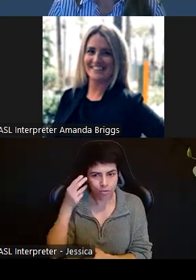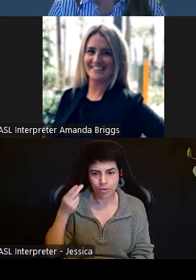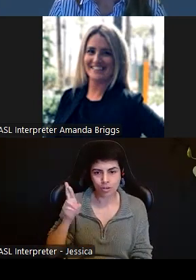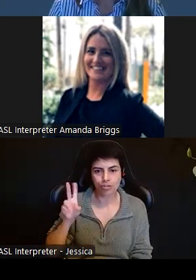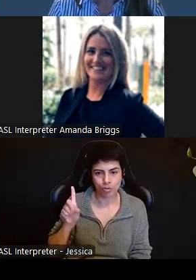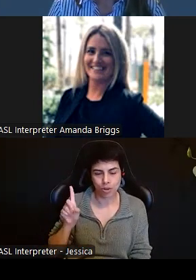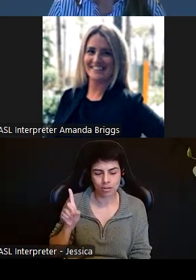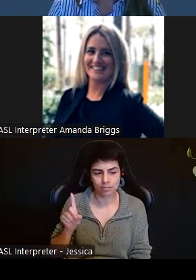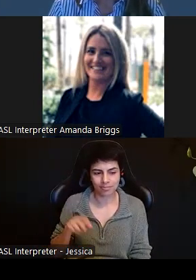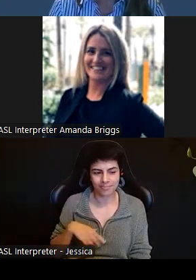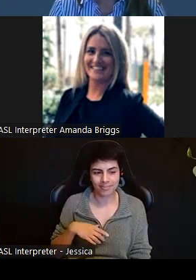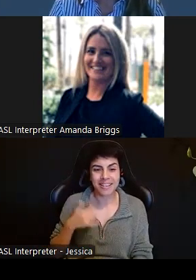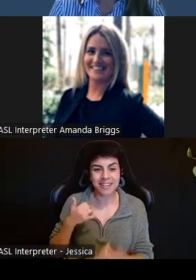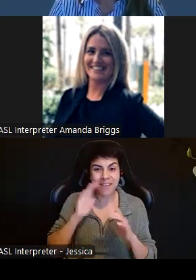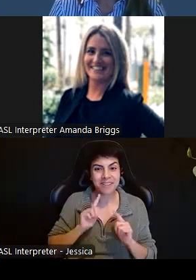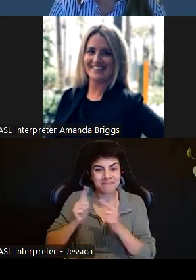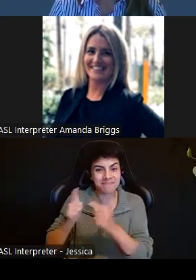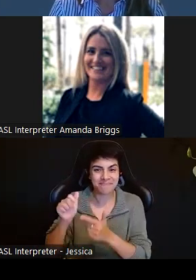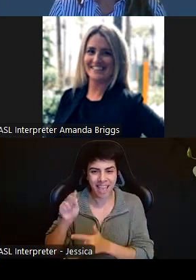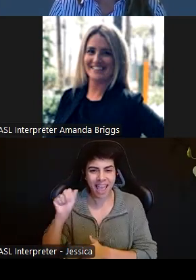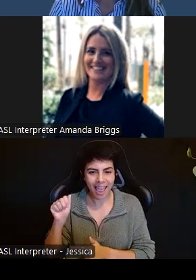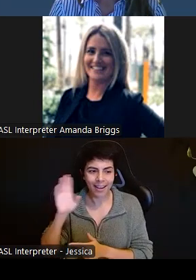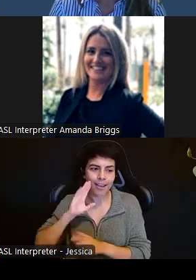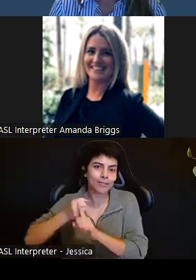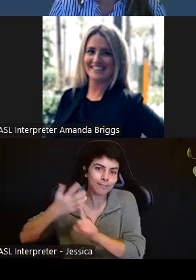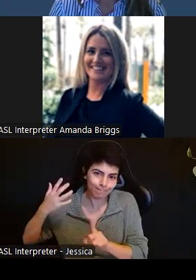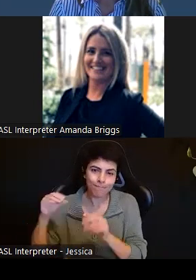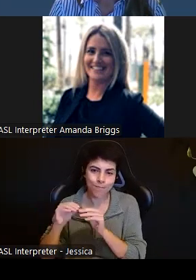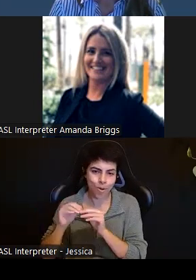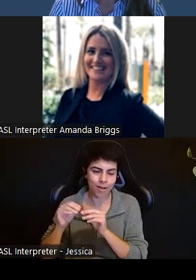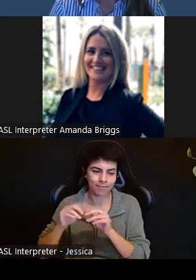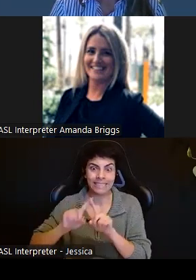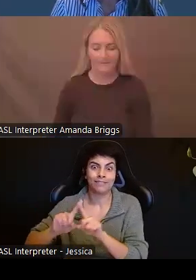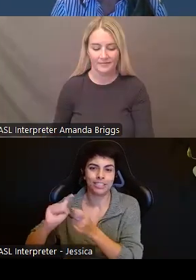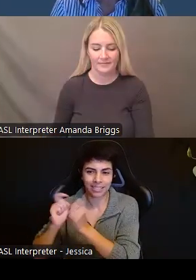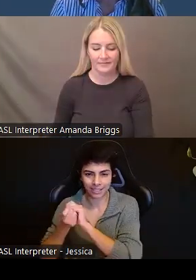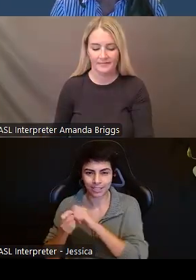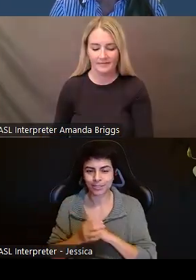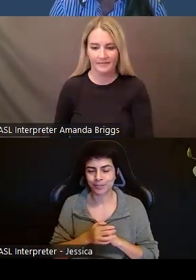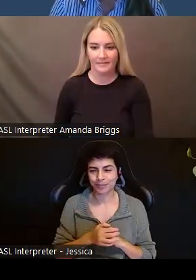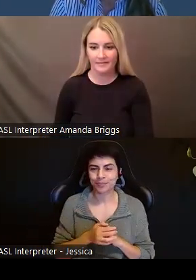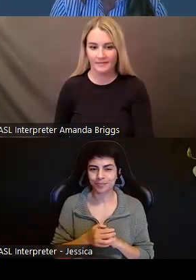I'm going to pass it to Anna now to go over the rest of the changes. [Anna Leach-Proffer] Great. Thanks, Sabrina.